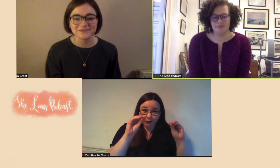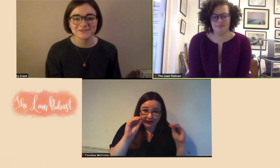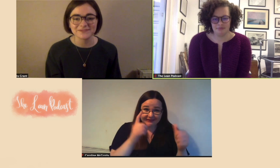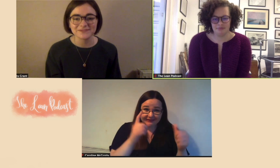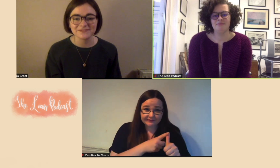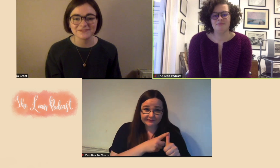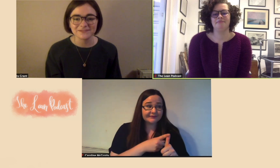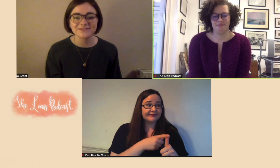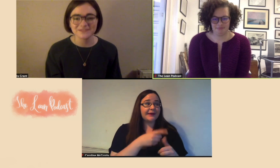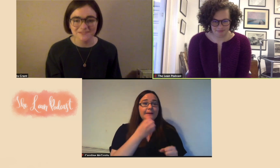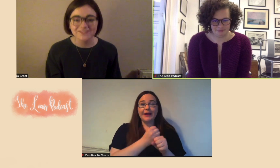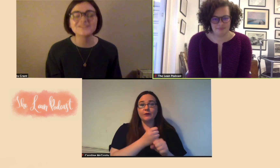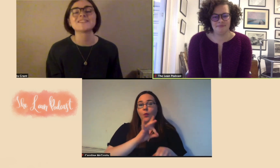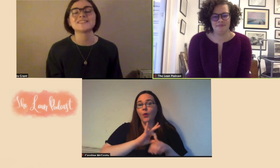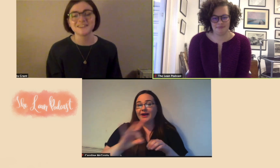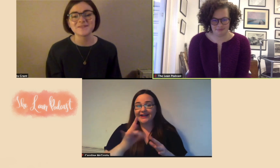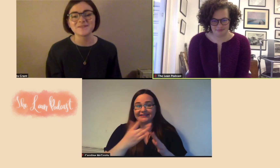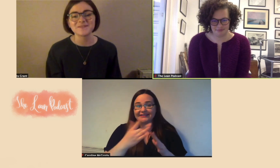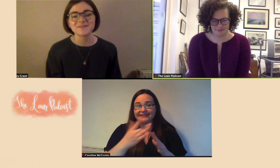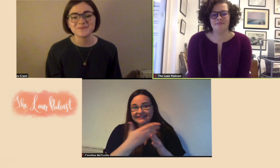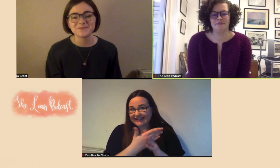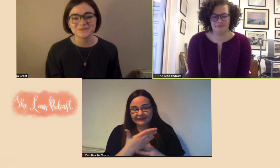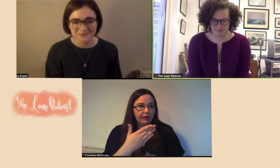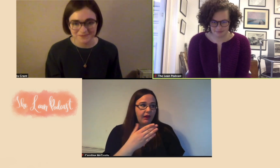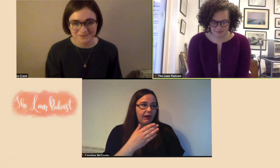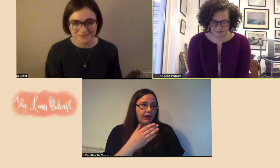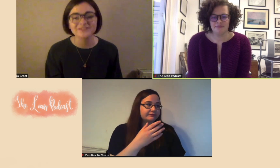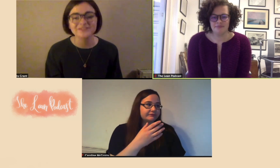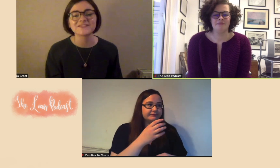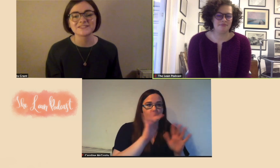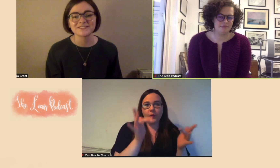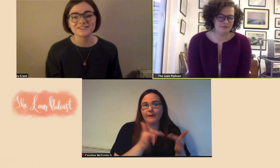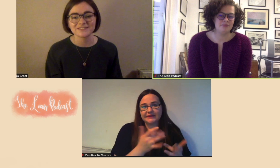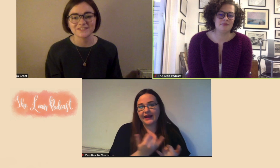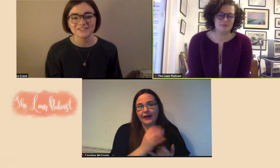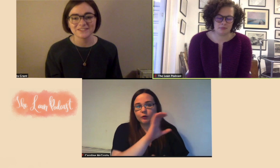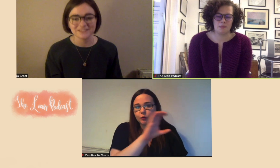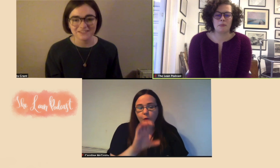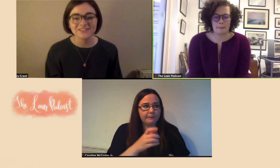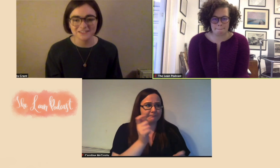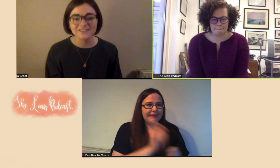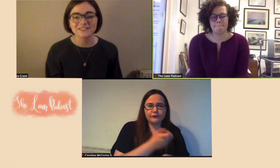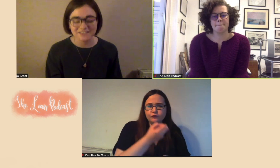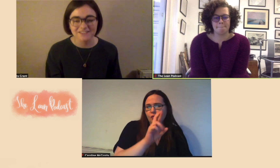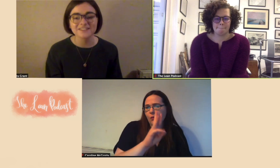It really is, and we can do really at the moment is to just educate ourselves